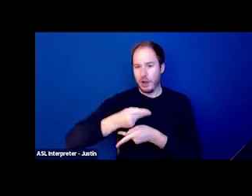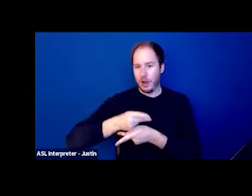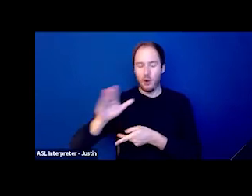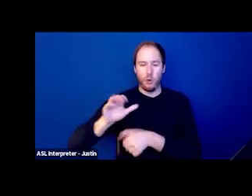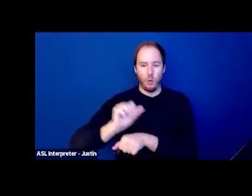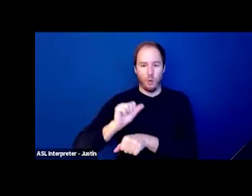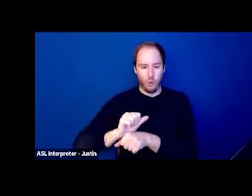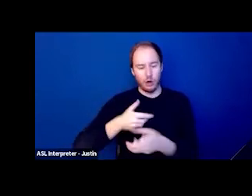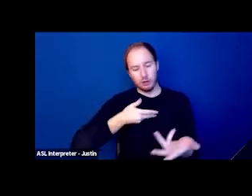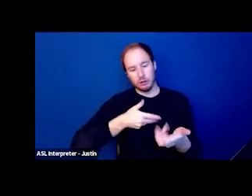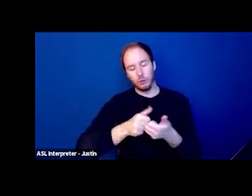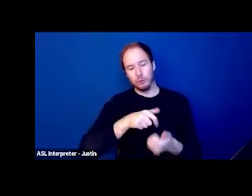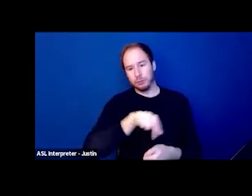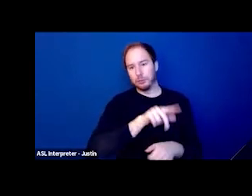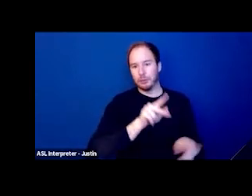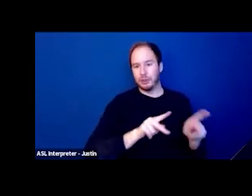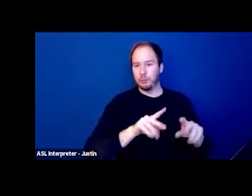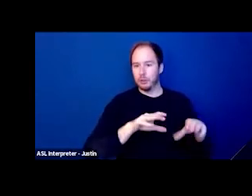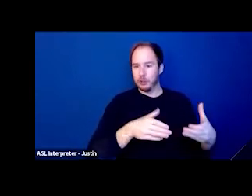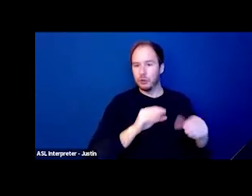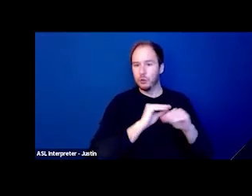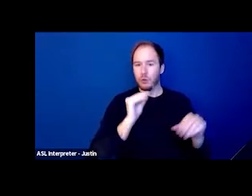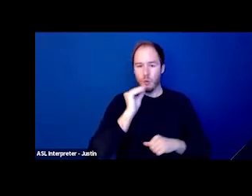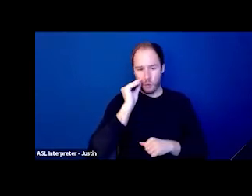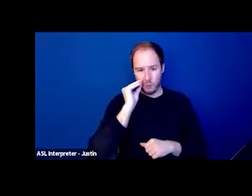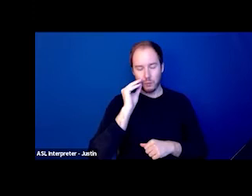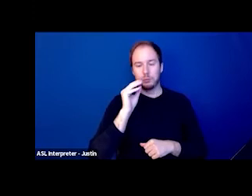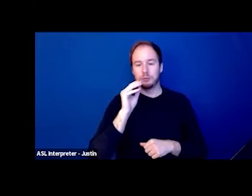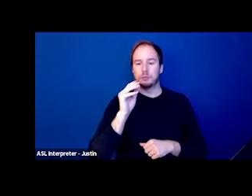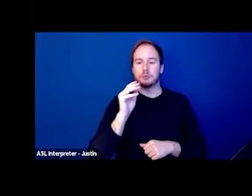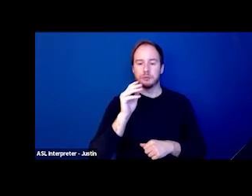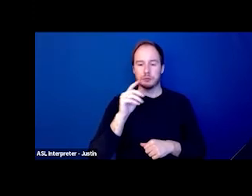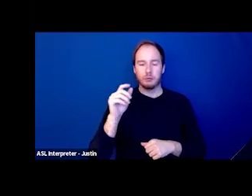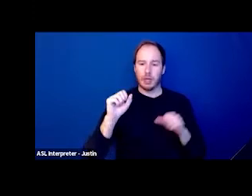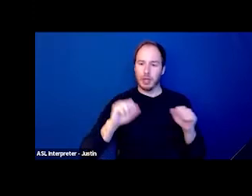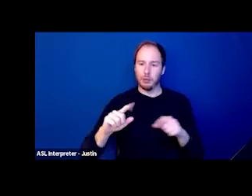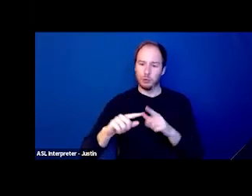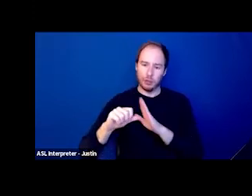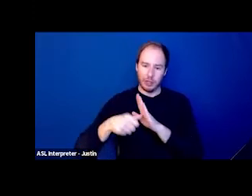experiencing unsheltered homelessness, and Tiffany was able to emphasize that trauma-informed care